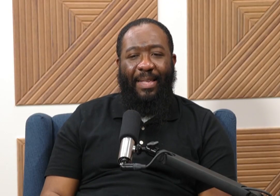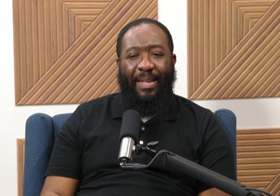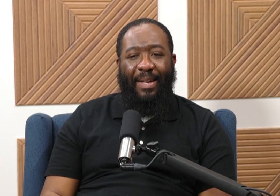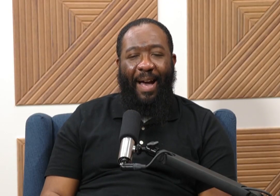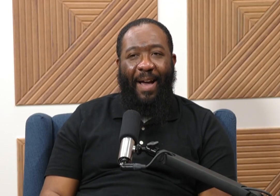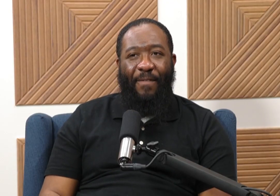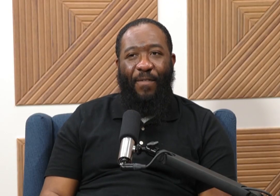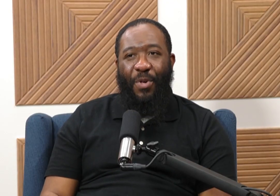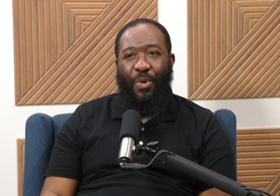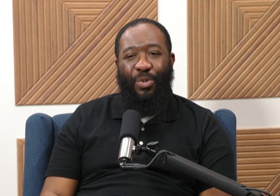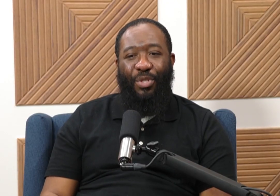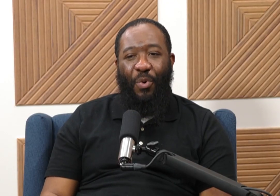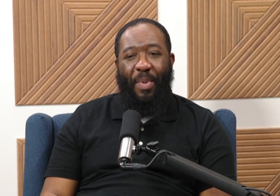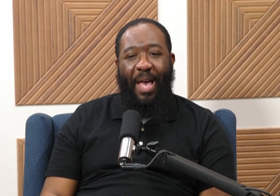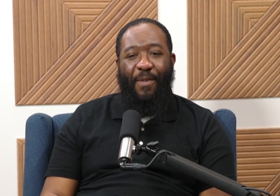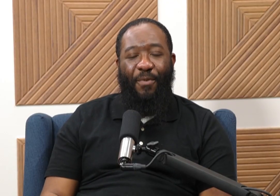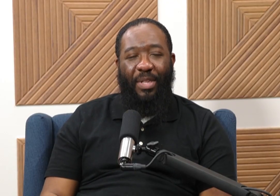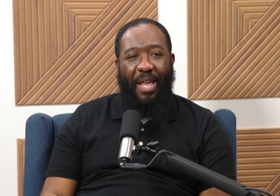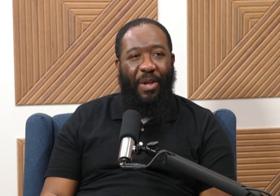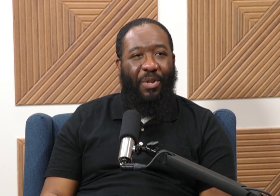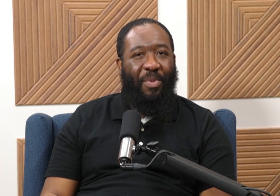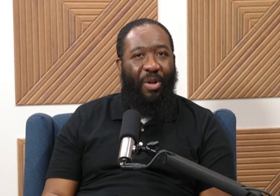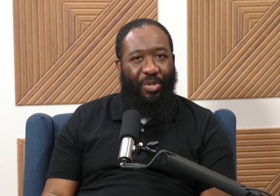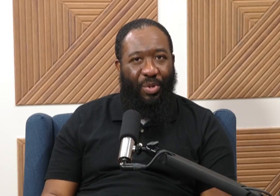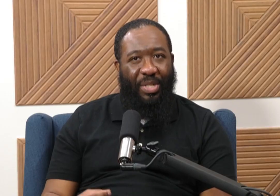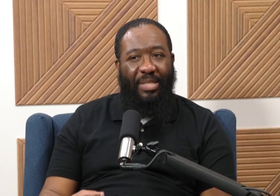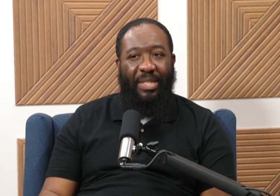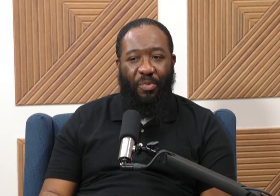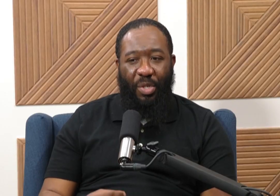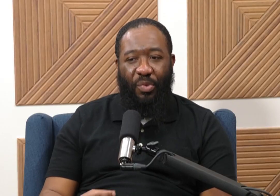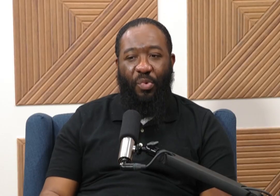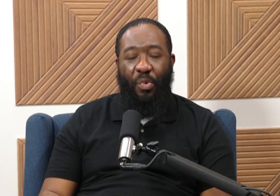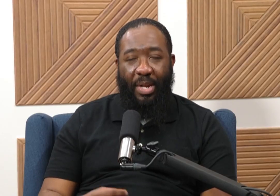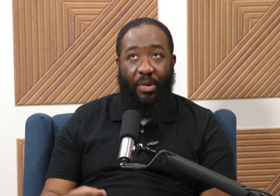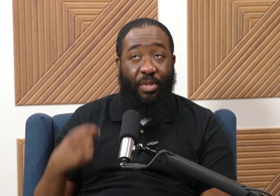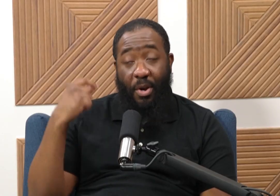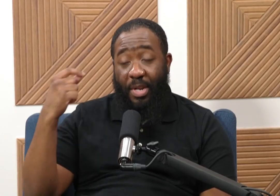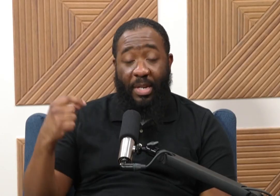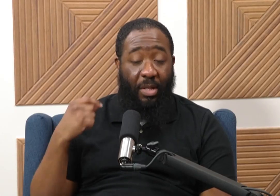And I feel so bad for the character, but also you can see the wheels running or turning in